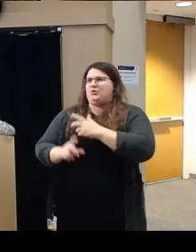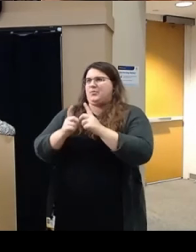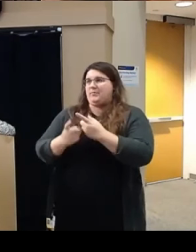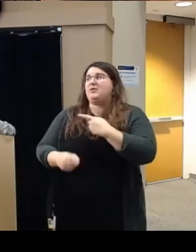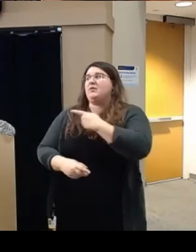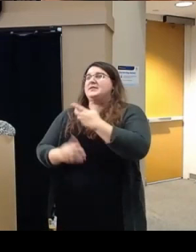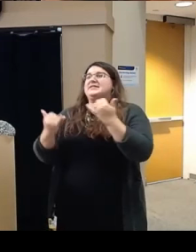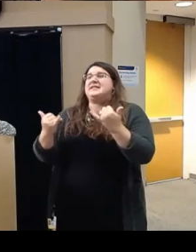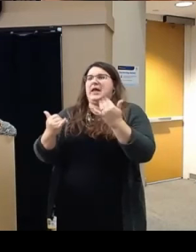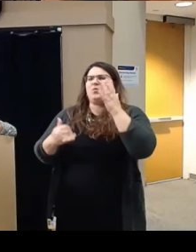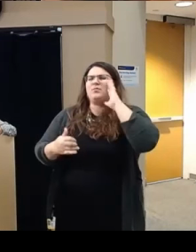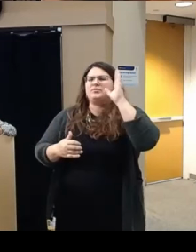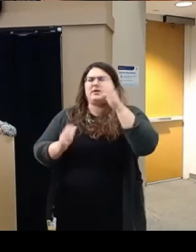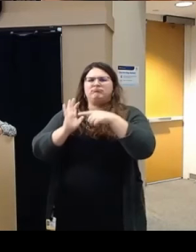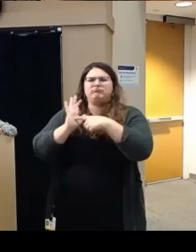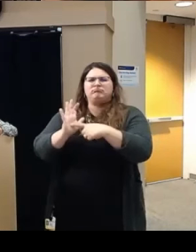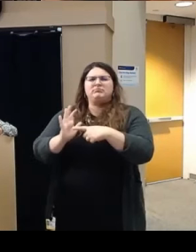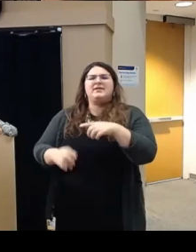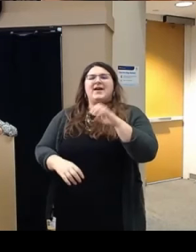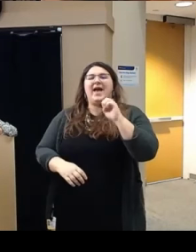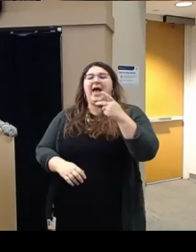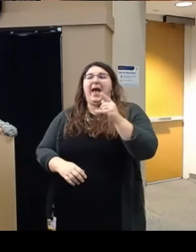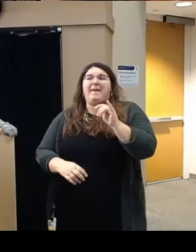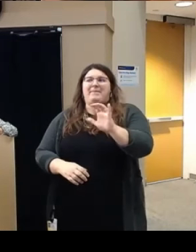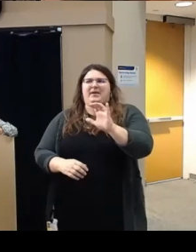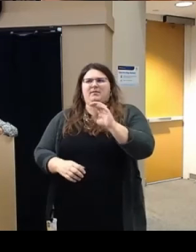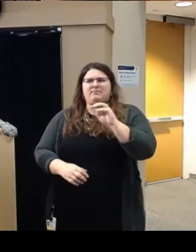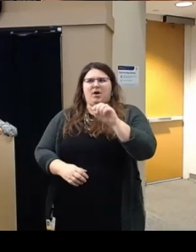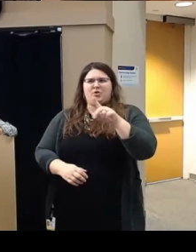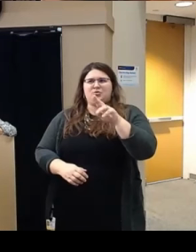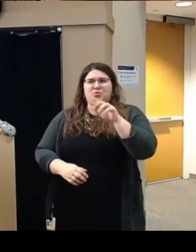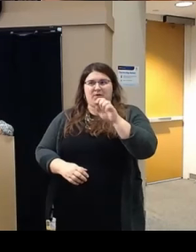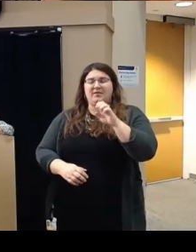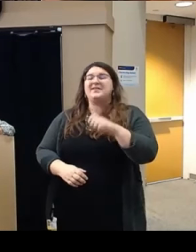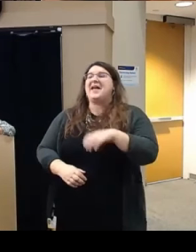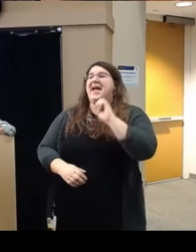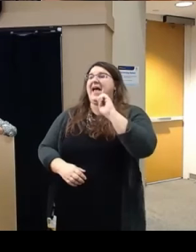Health module and as you can see it's going to be epic and it is coming soon so thank you very much